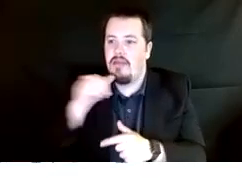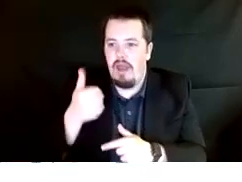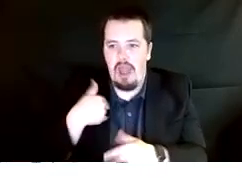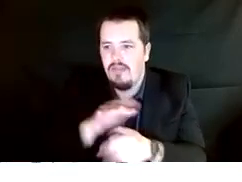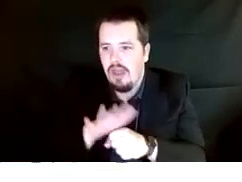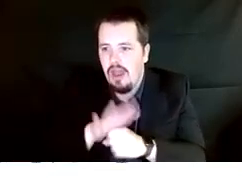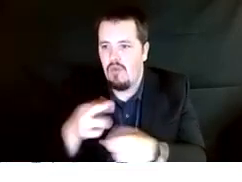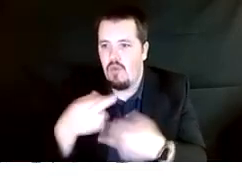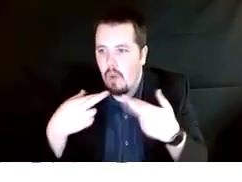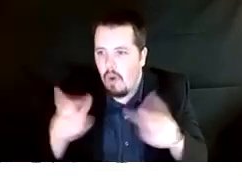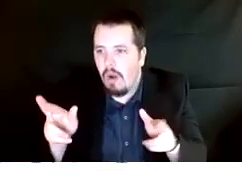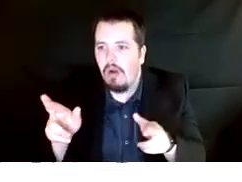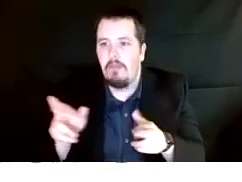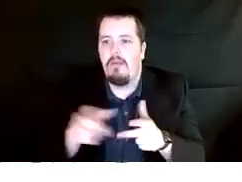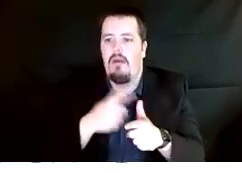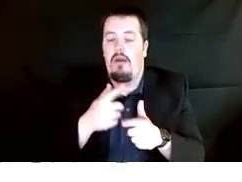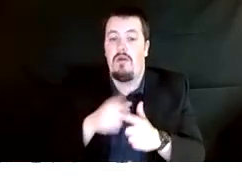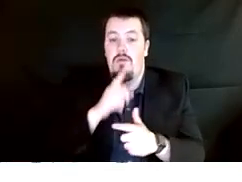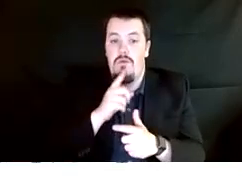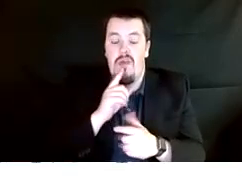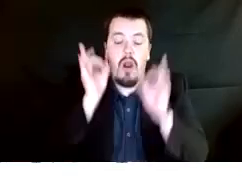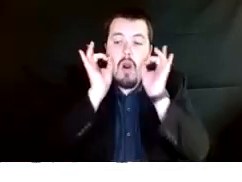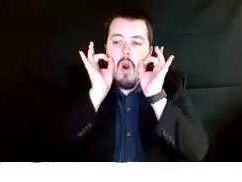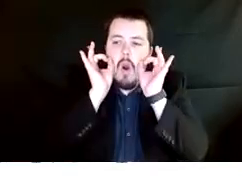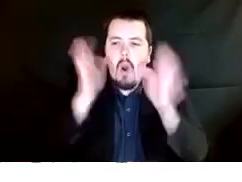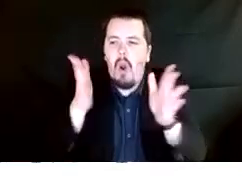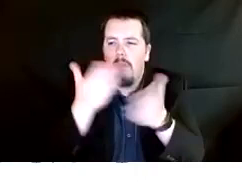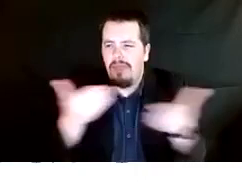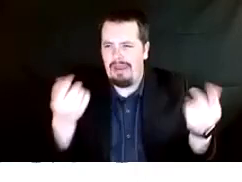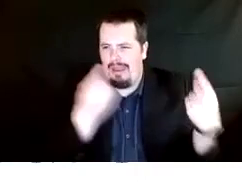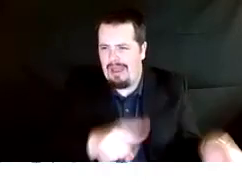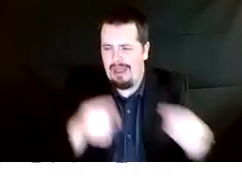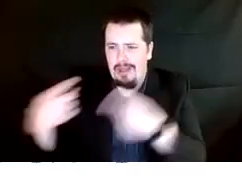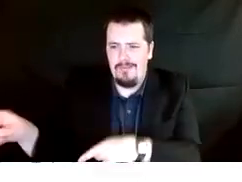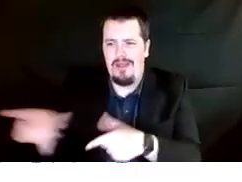there were just some very terrible things going on... a legislator in Texas